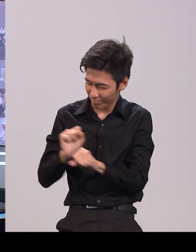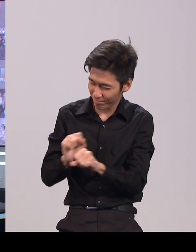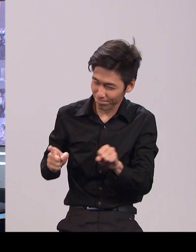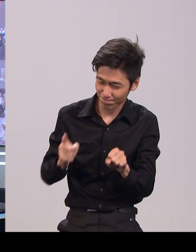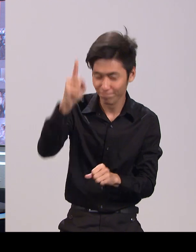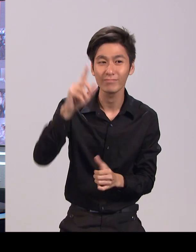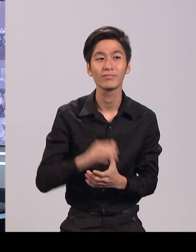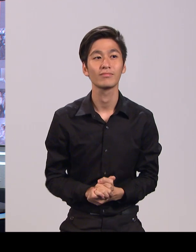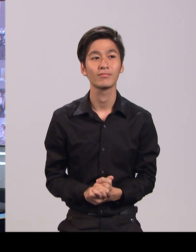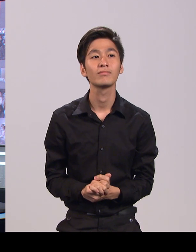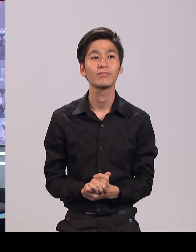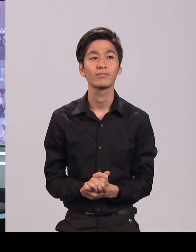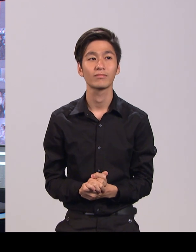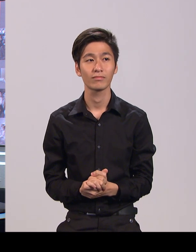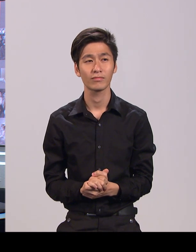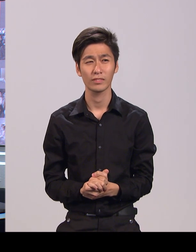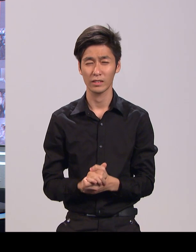So what can we imagine beyond 2030?